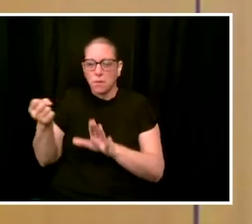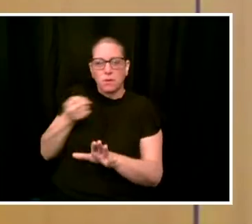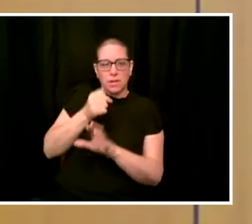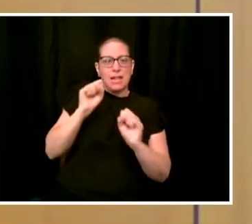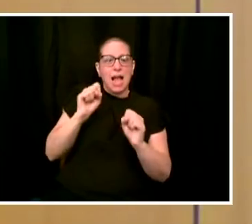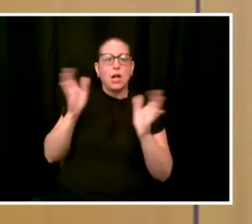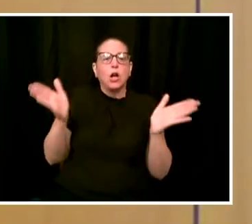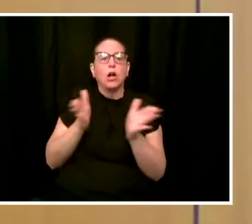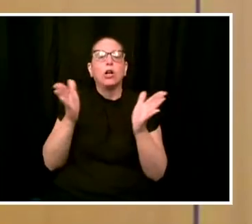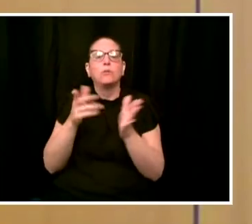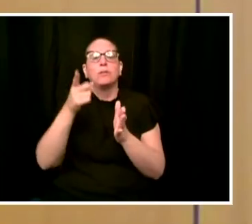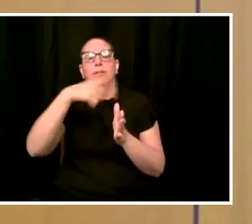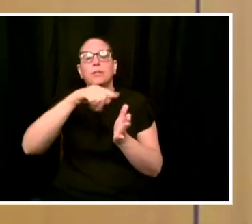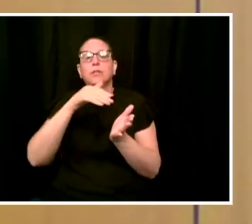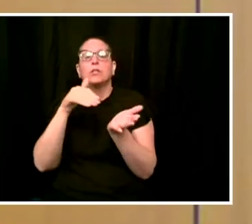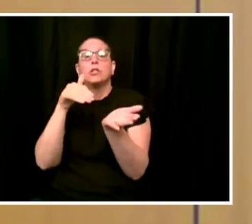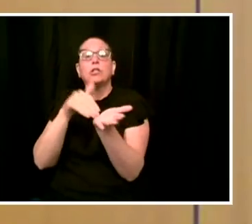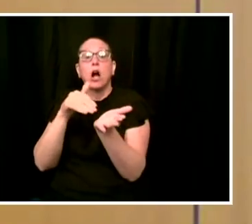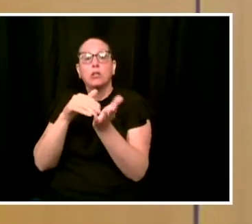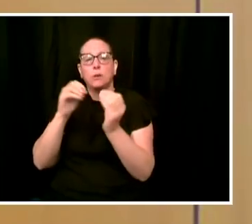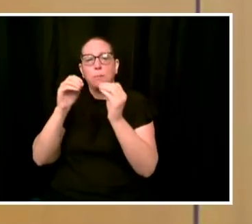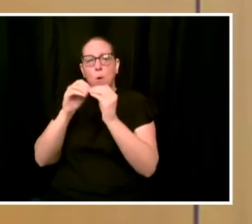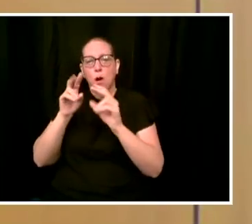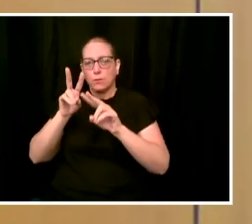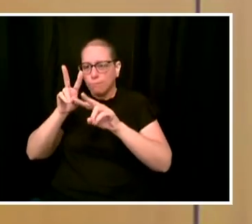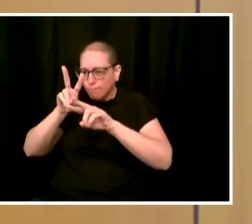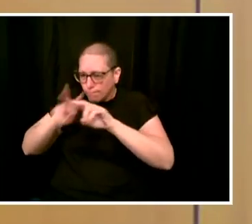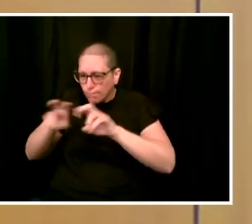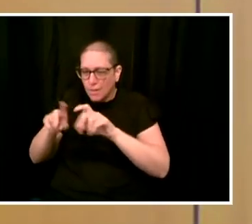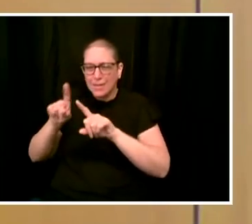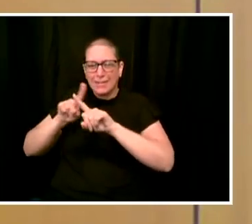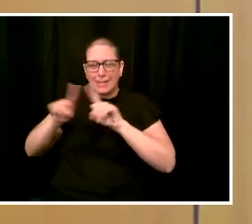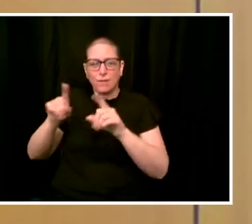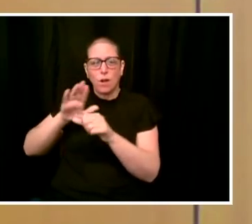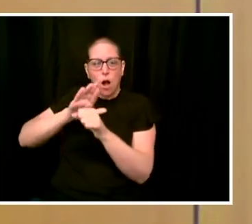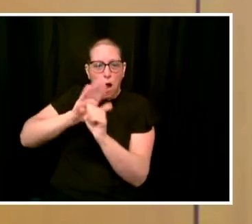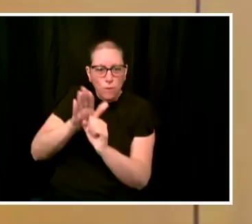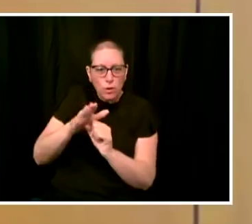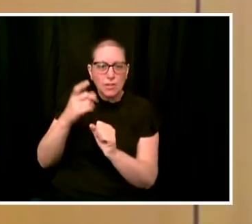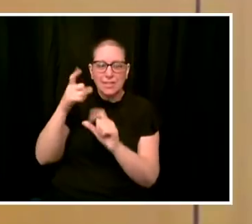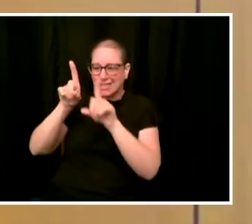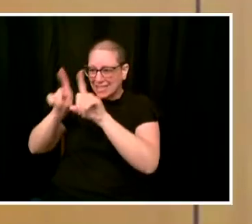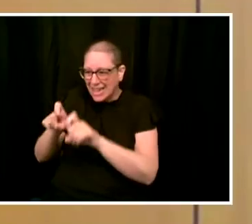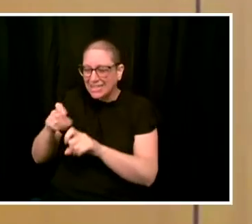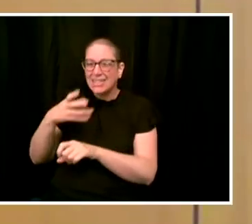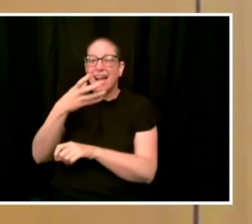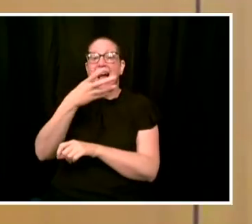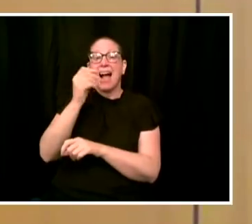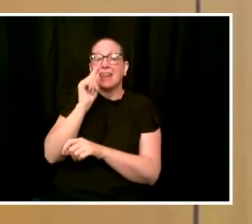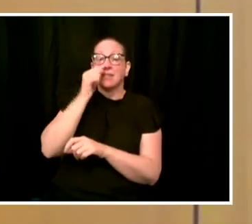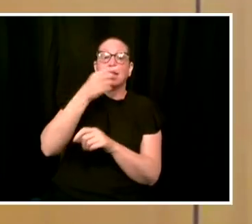CANNING PEDIATRICIANS TO SOAL D OANTIBODY TESTING FOR THESE